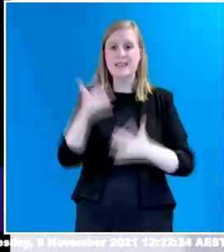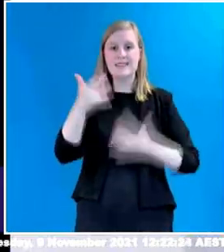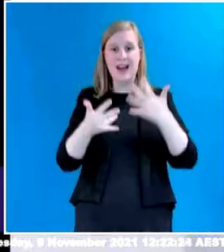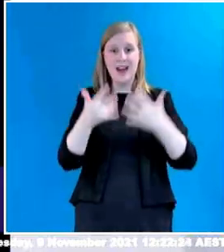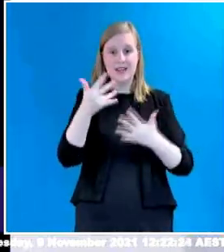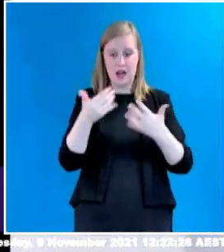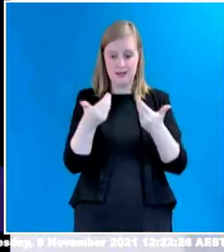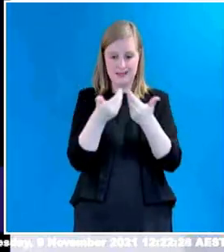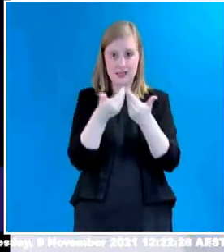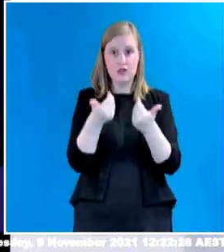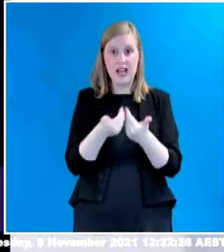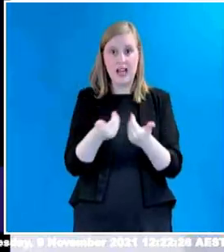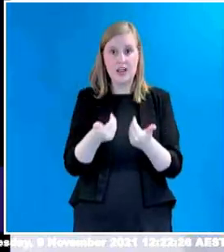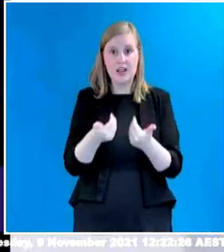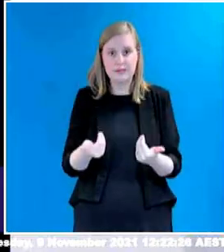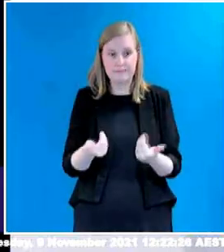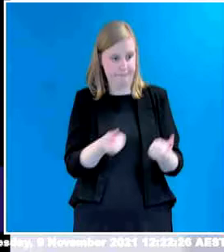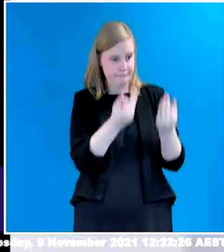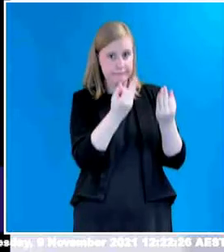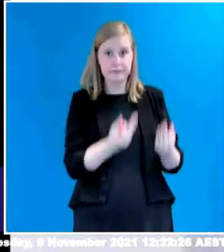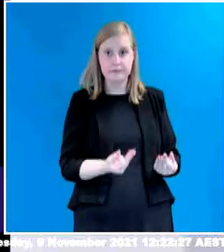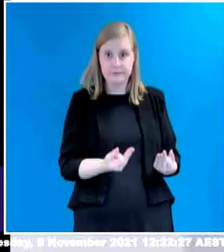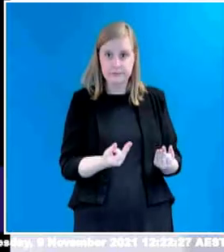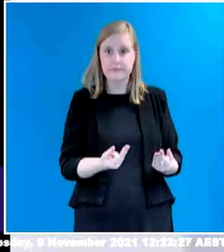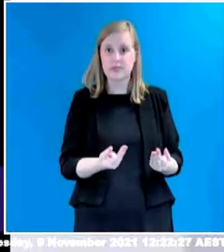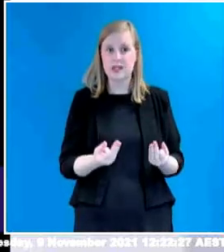There is a lot of things around data that aren't helping us here.